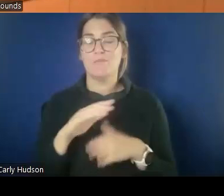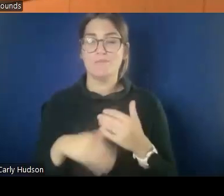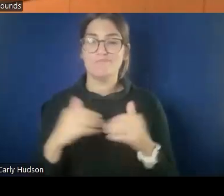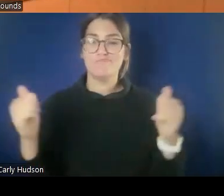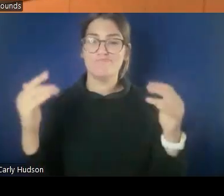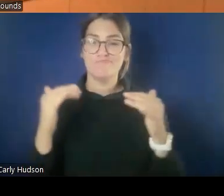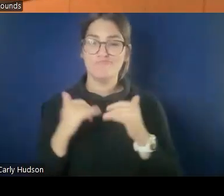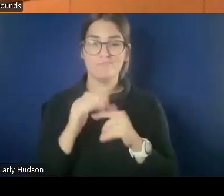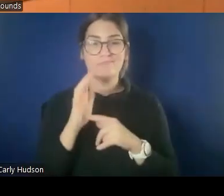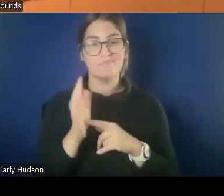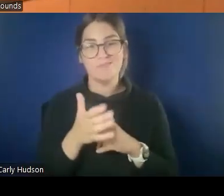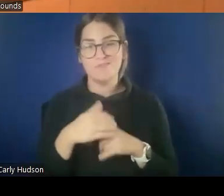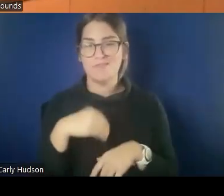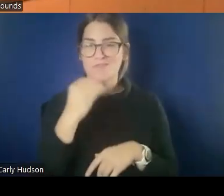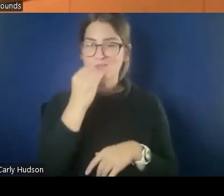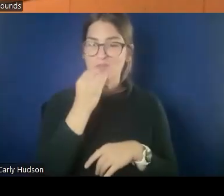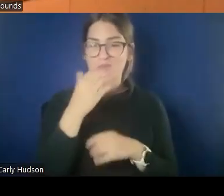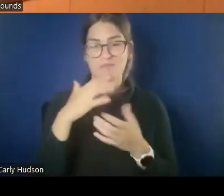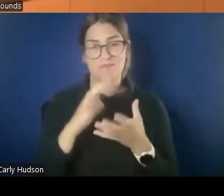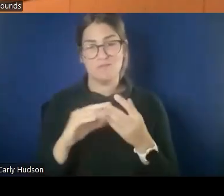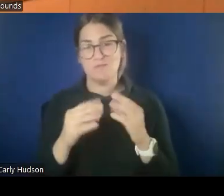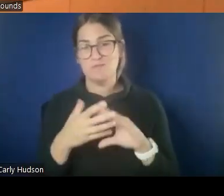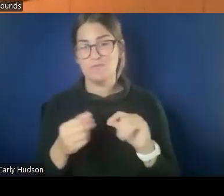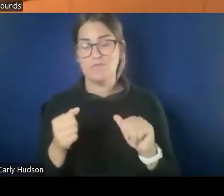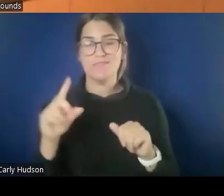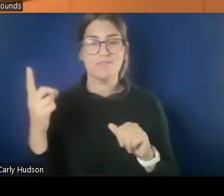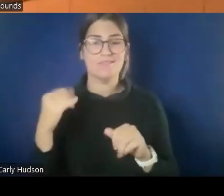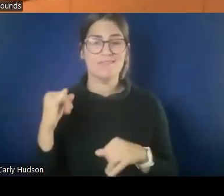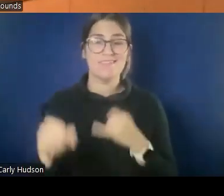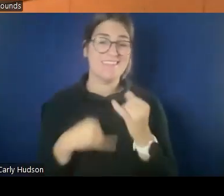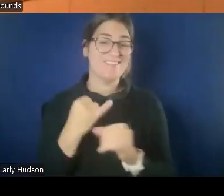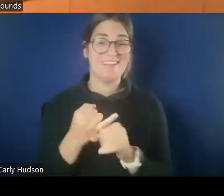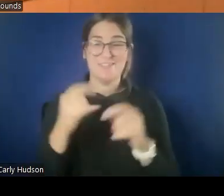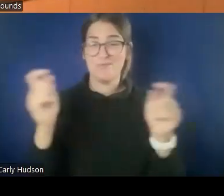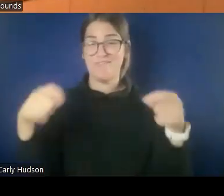the food I mean if we could just have like an International Festival or something because